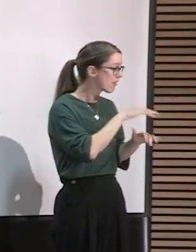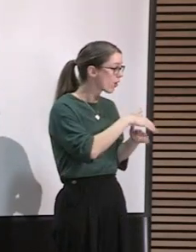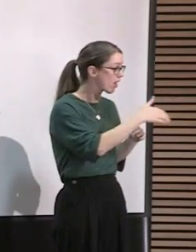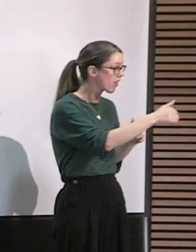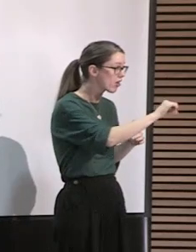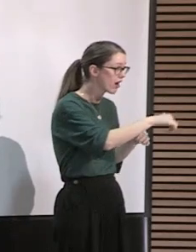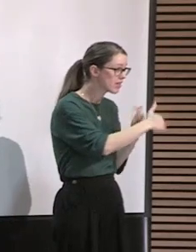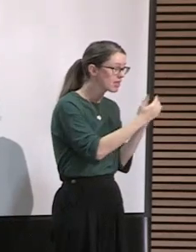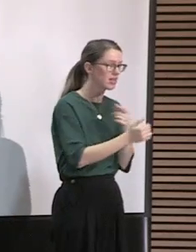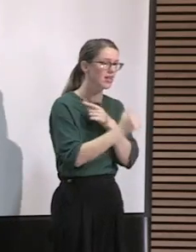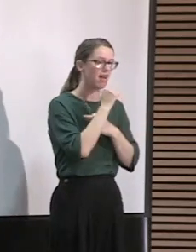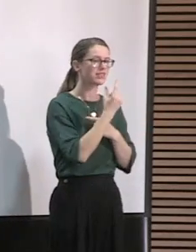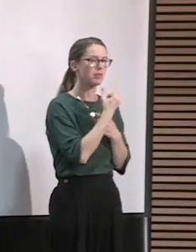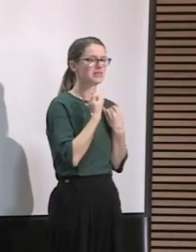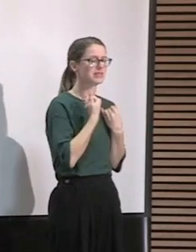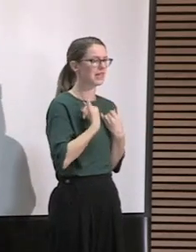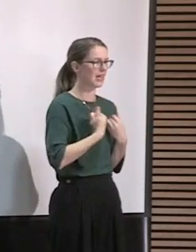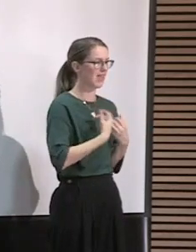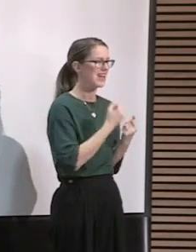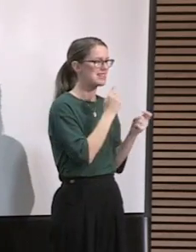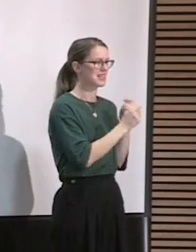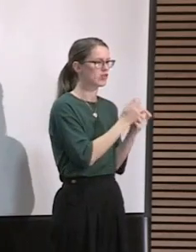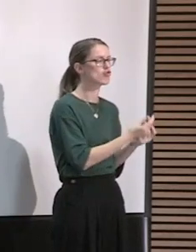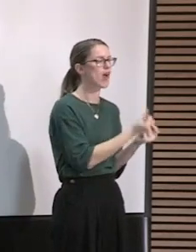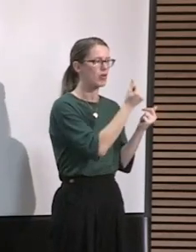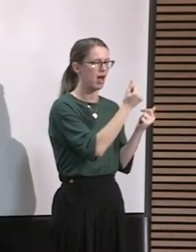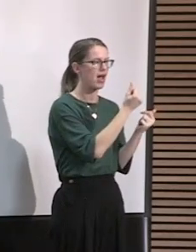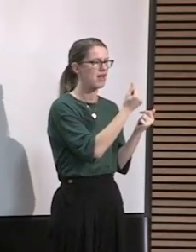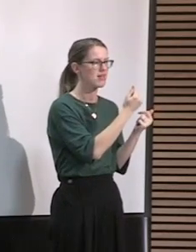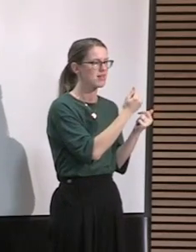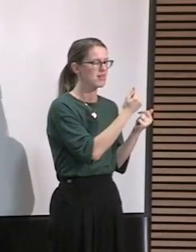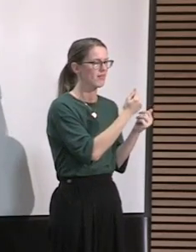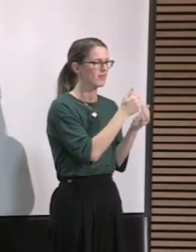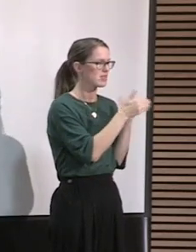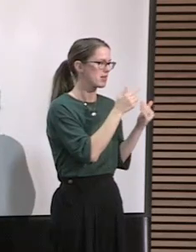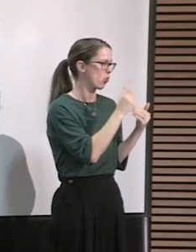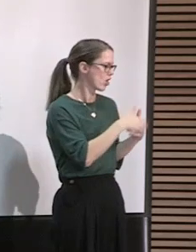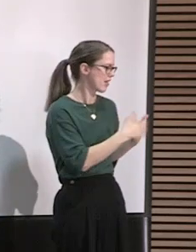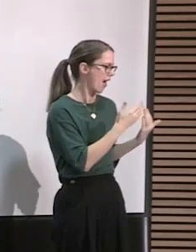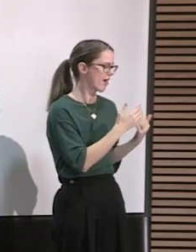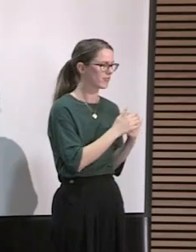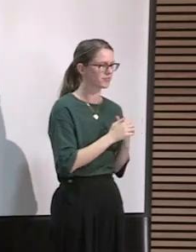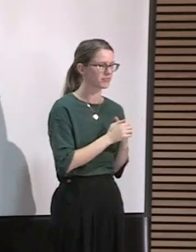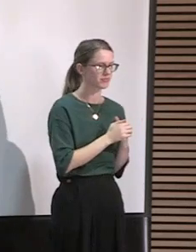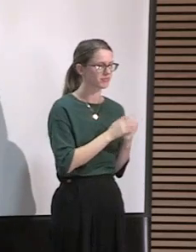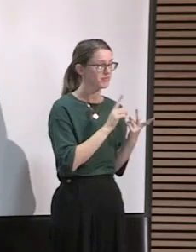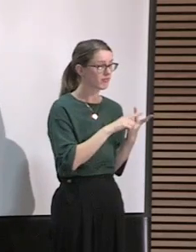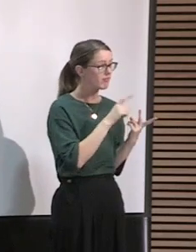hotel worker via a surface or elevator. What if she'd been there for another nine days? Anyone